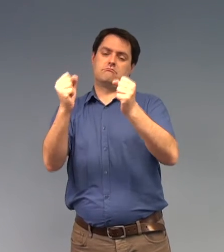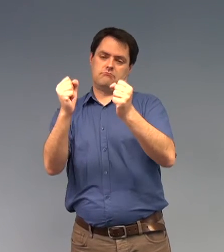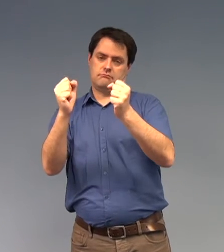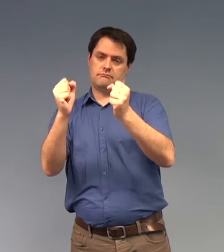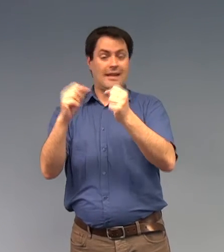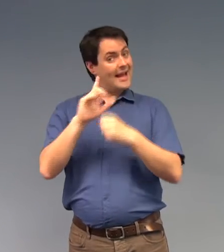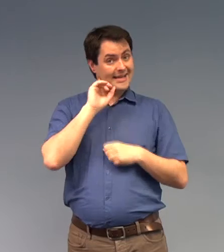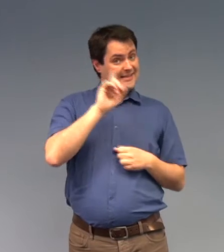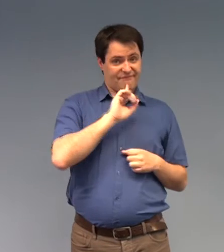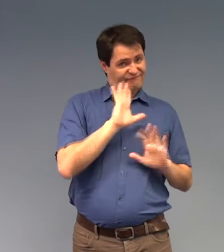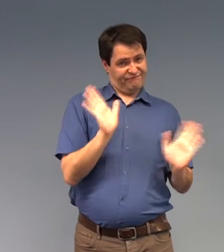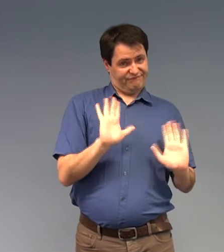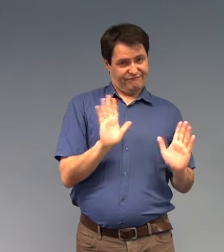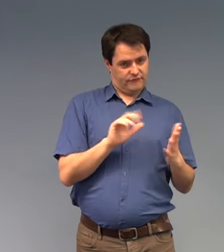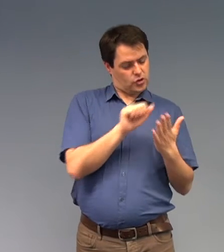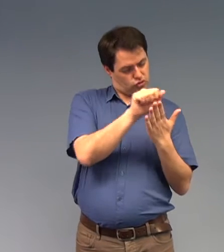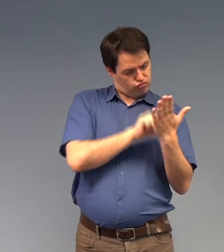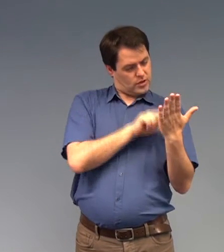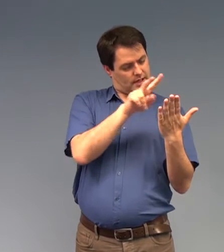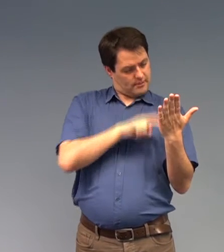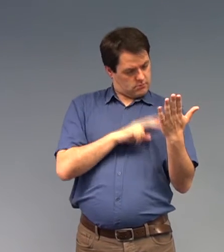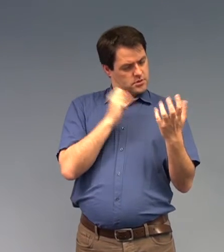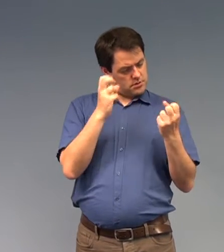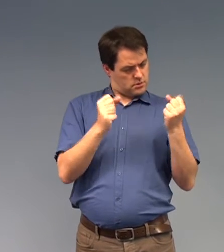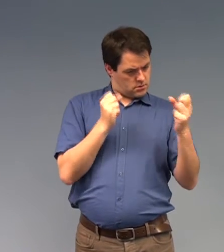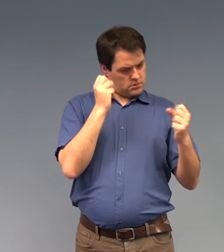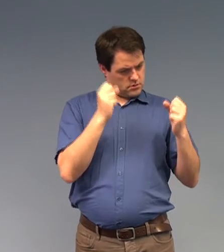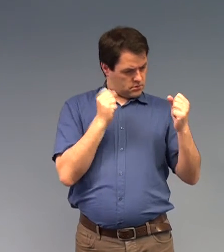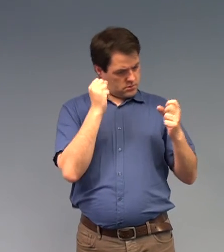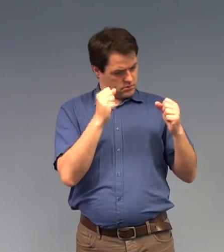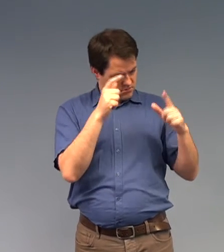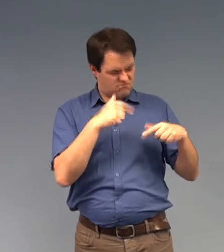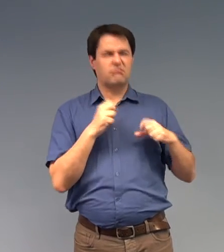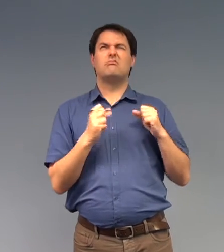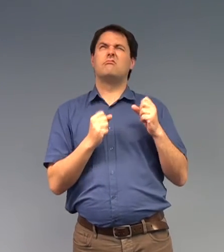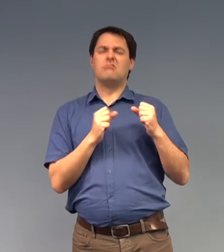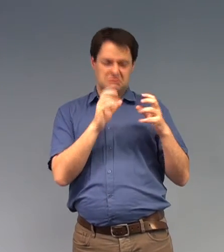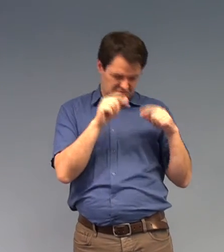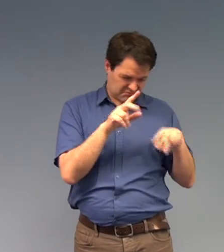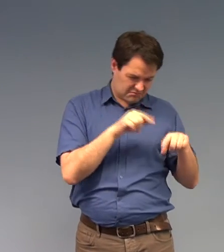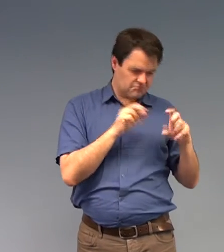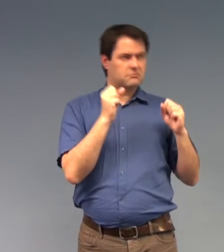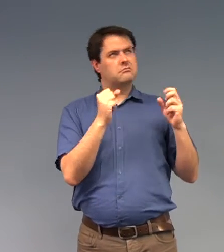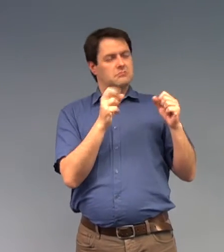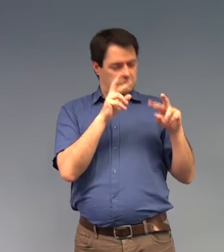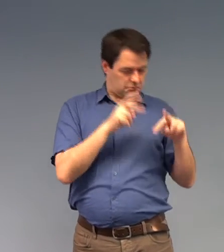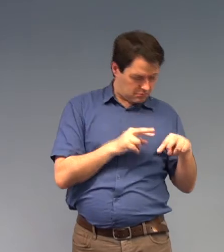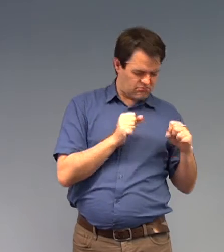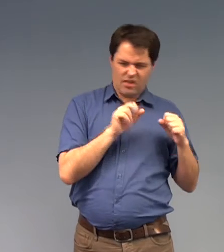but they didn't ever sign it, until the final rendering.